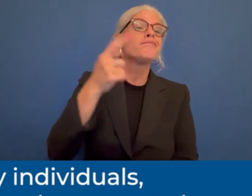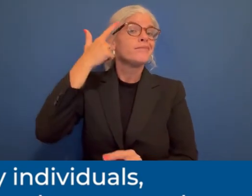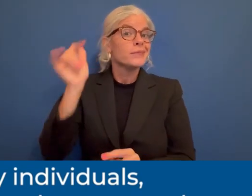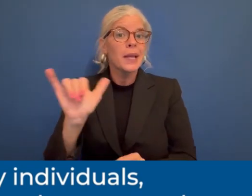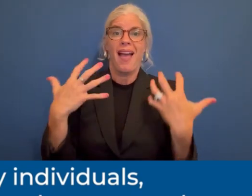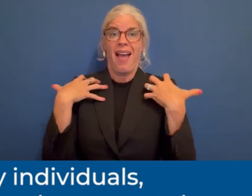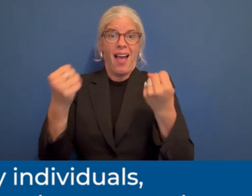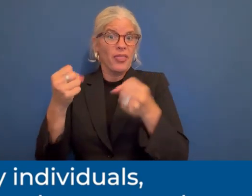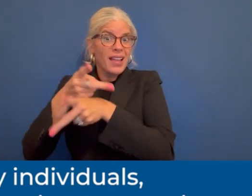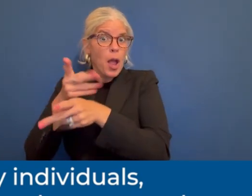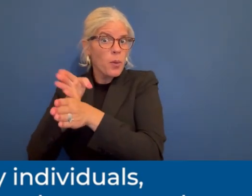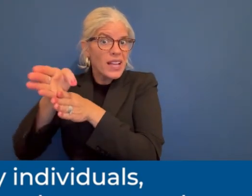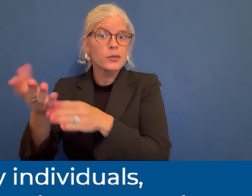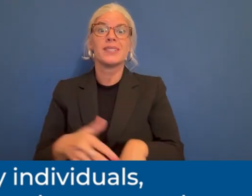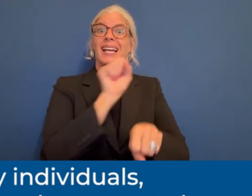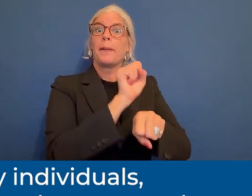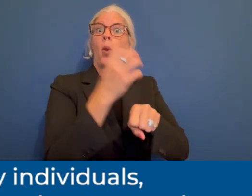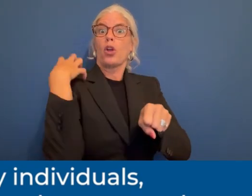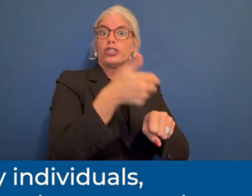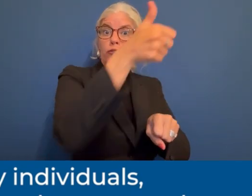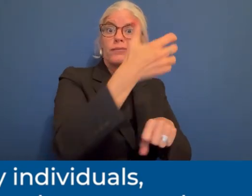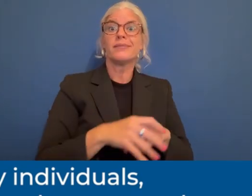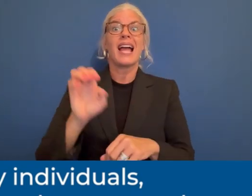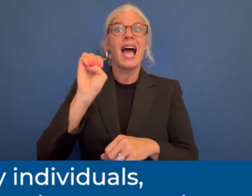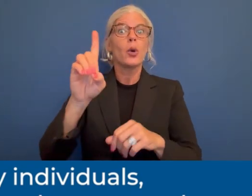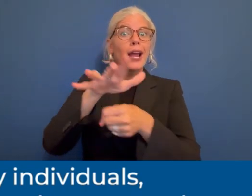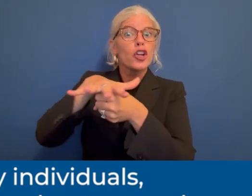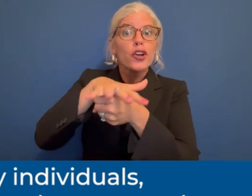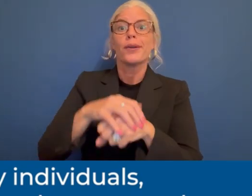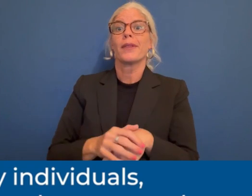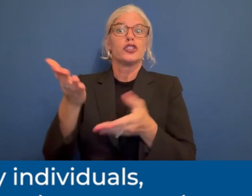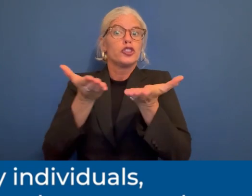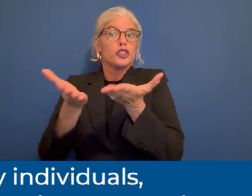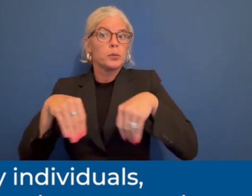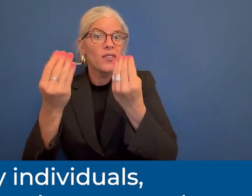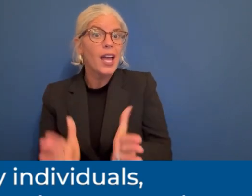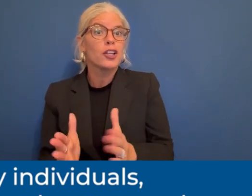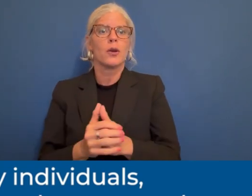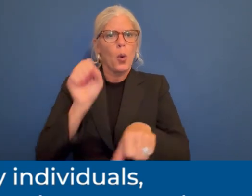such as healthcare professionals, employers, educators, and service providers.